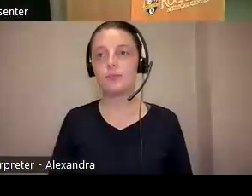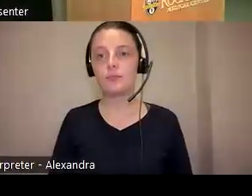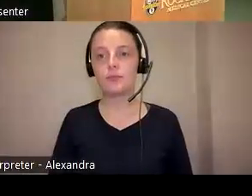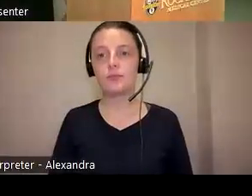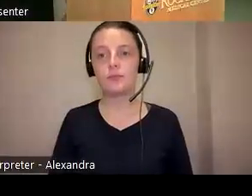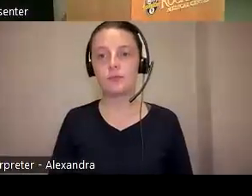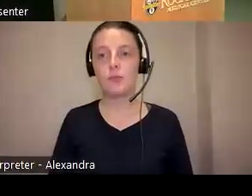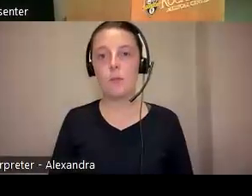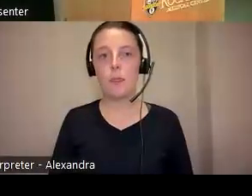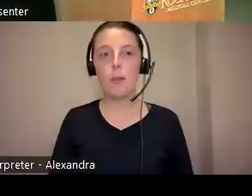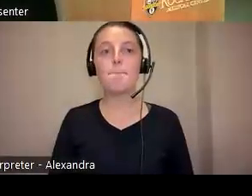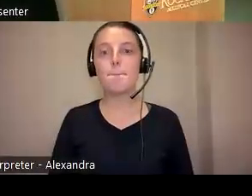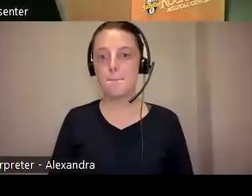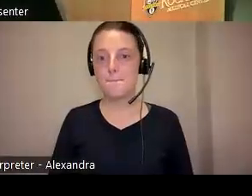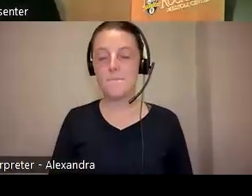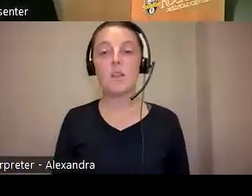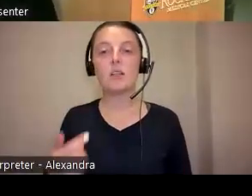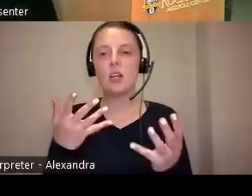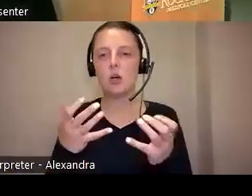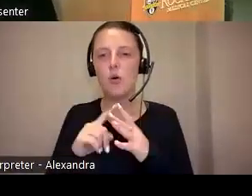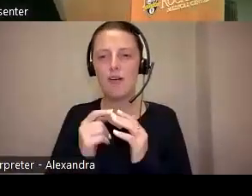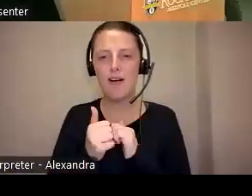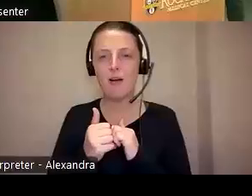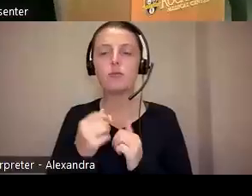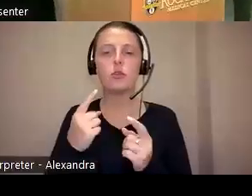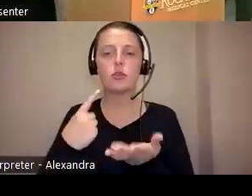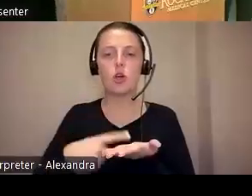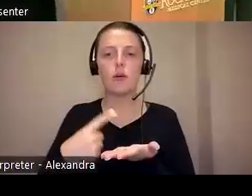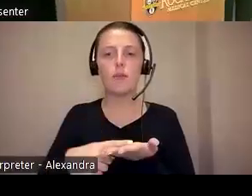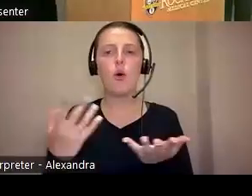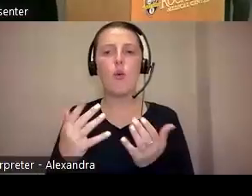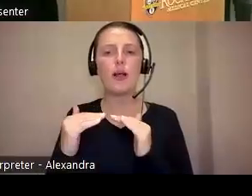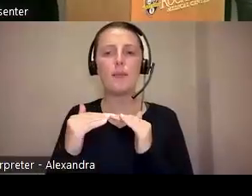All right. So, I want to begin by talking about what is peer-to-peer support. So peer-to-p peer